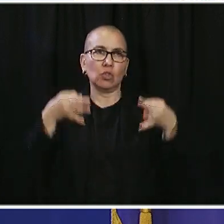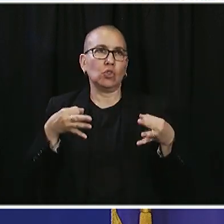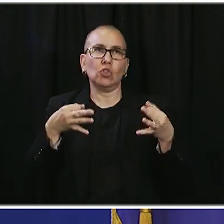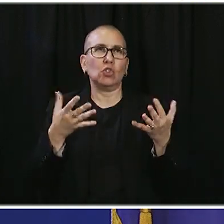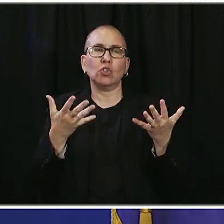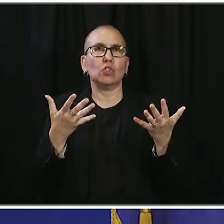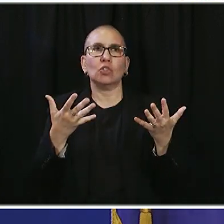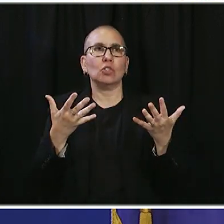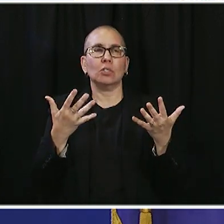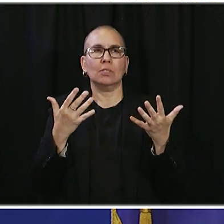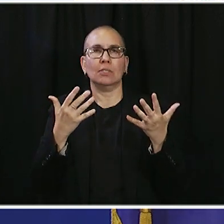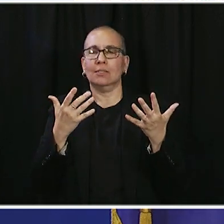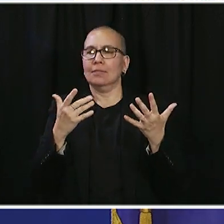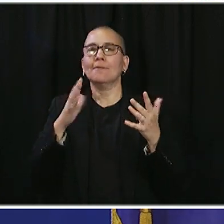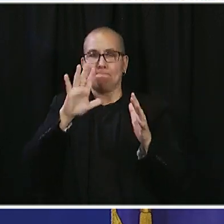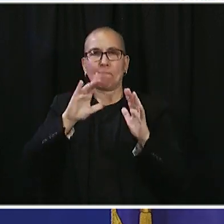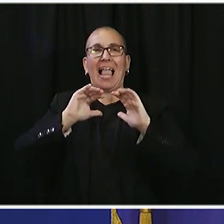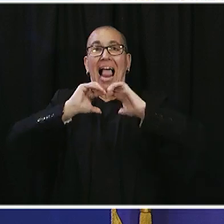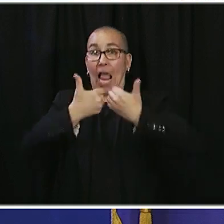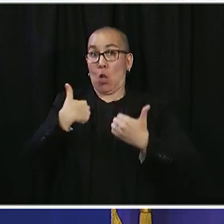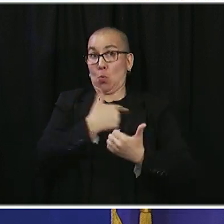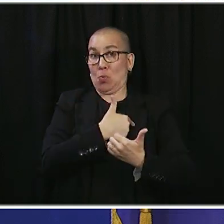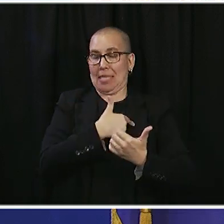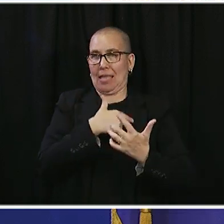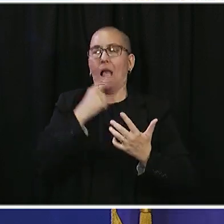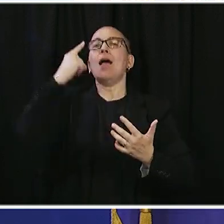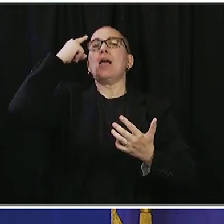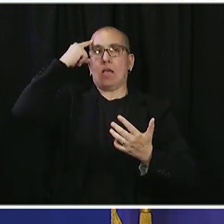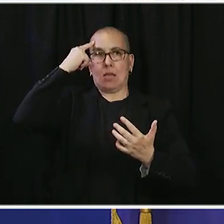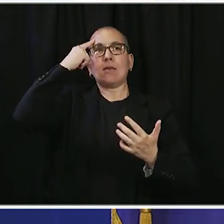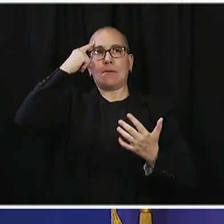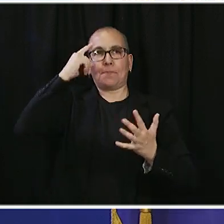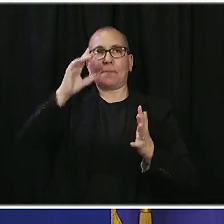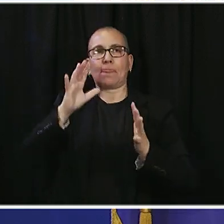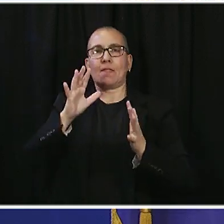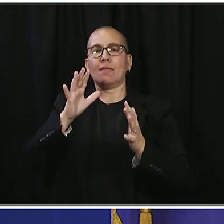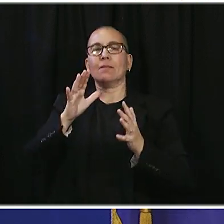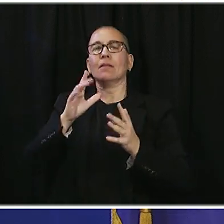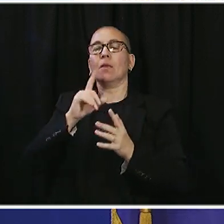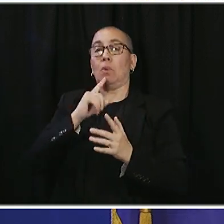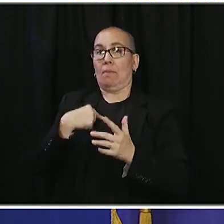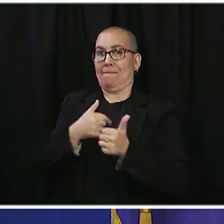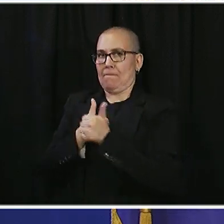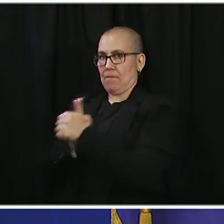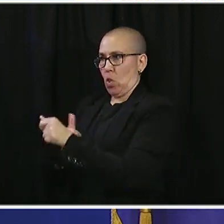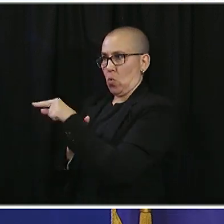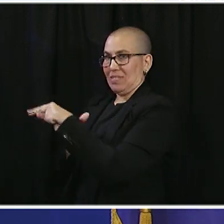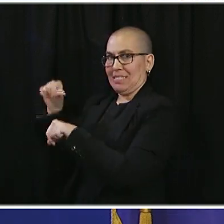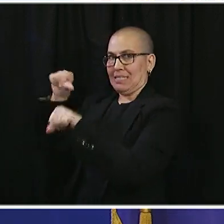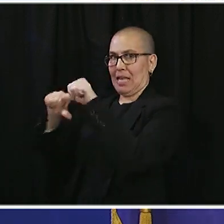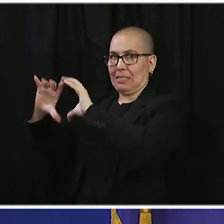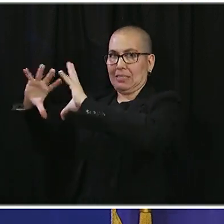TRYING TO FIGURE IT OUT, AND WE HAVE BROUGHT JUST CANDIDLY, THE WAY THIS IS PRESENTED TO ME, I WENT OUT AND ASKED TO FOLLOW THE